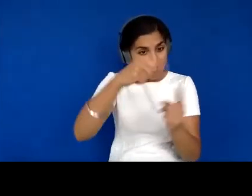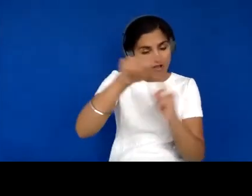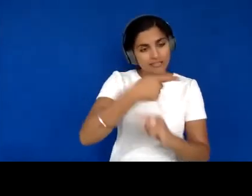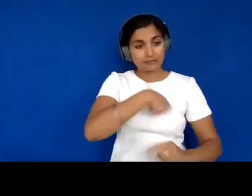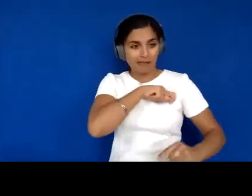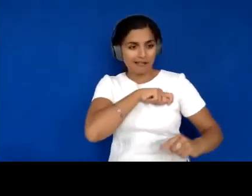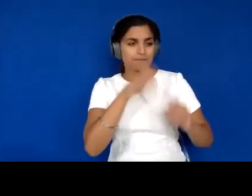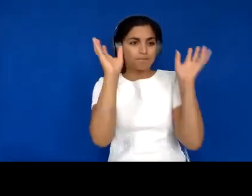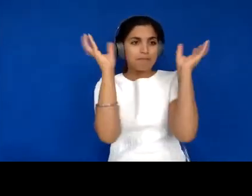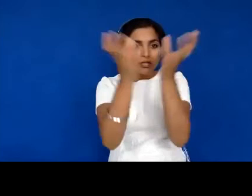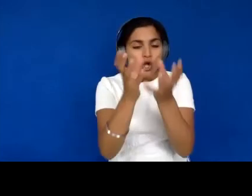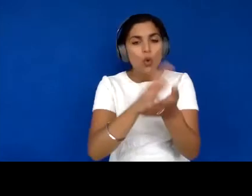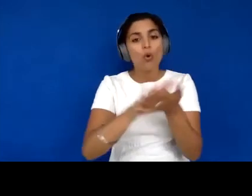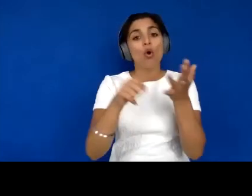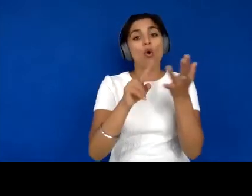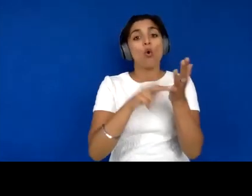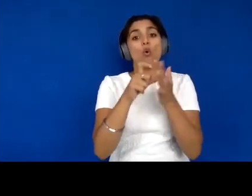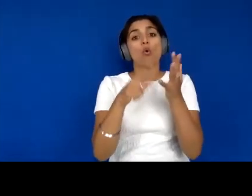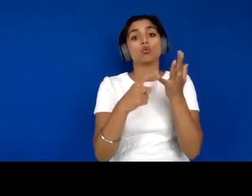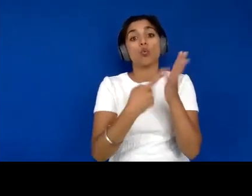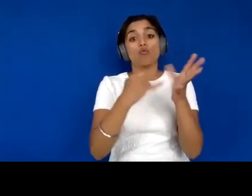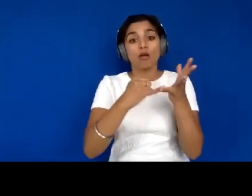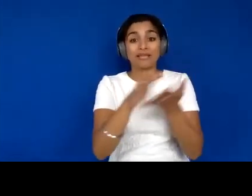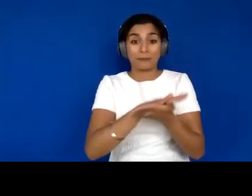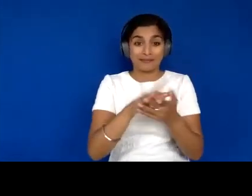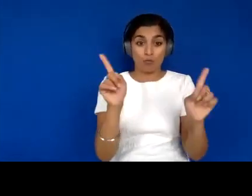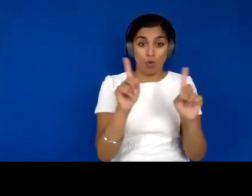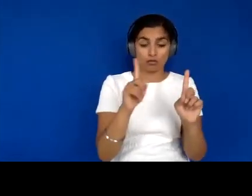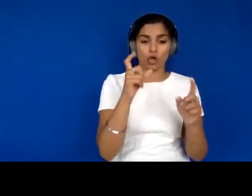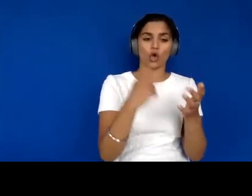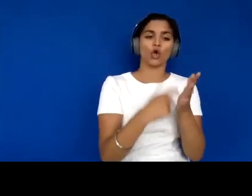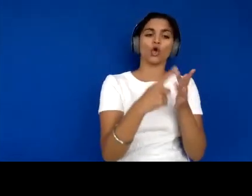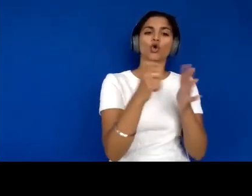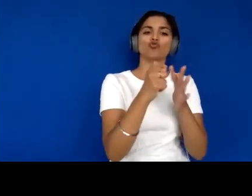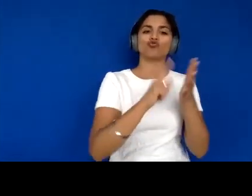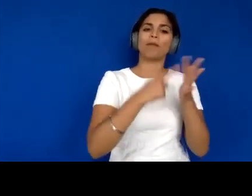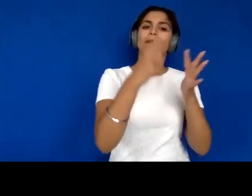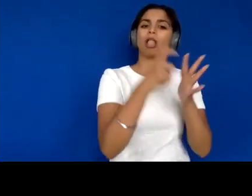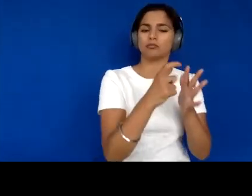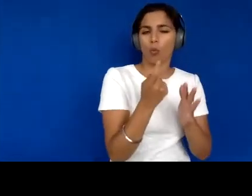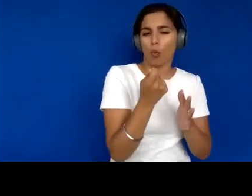indeed us it's close to crippled to deal appears in many books and peer-reviewed